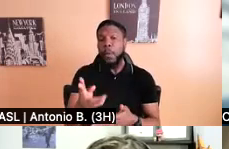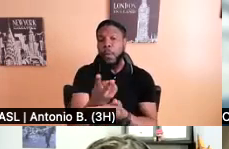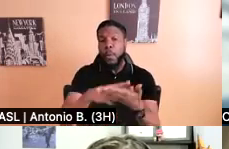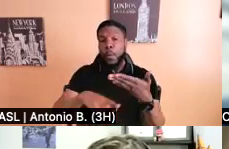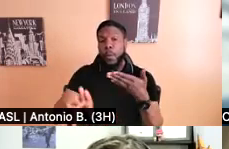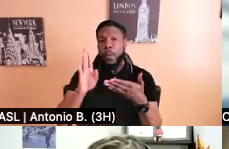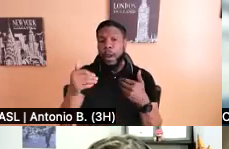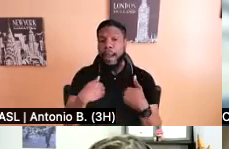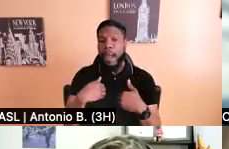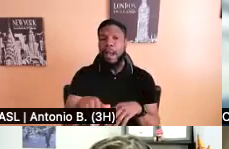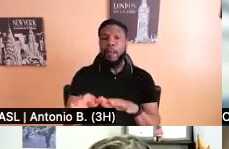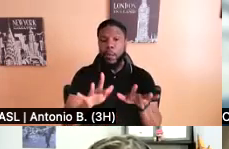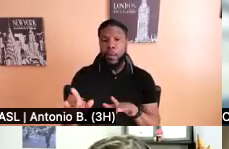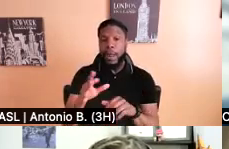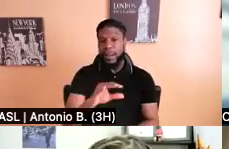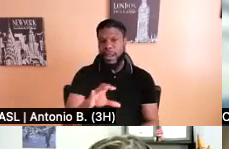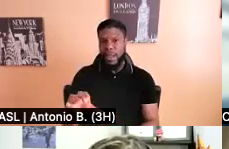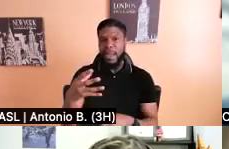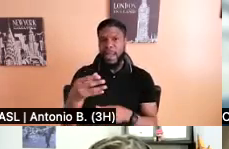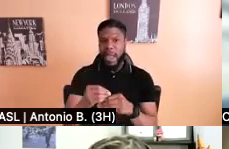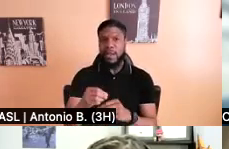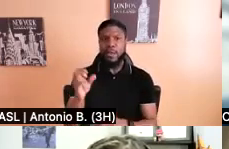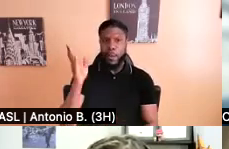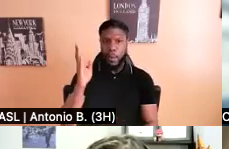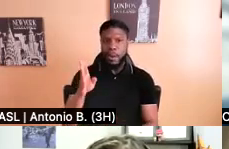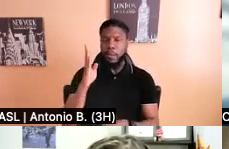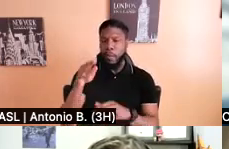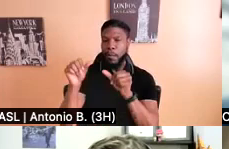Our next event that's coming up for OWCA is a Reading Club Event.